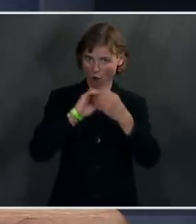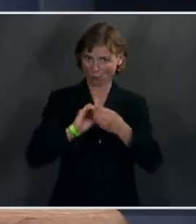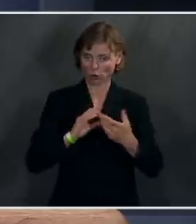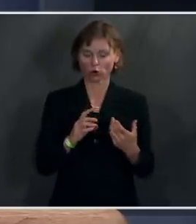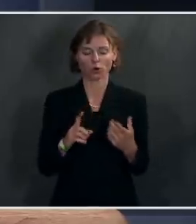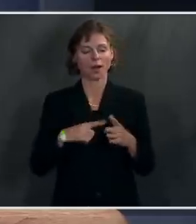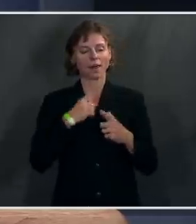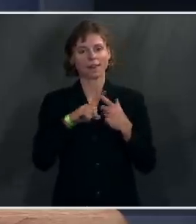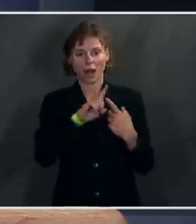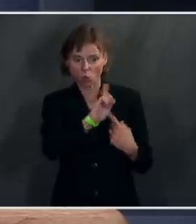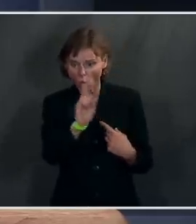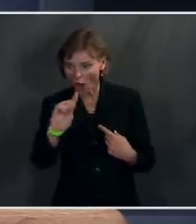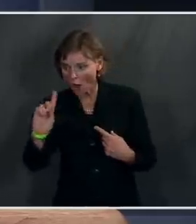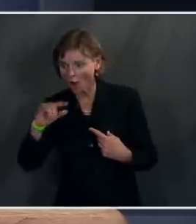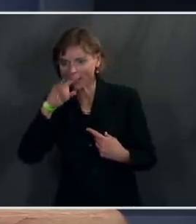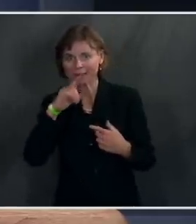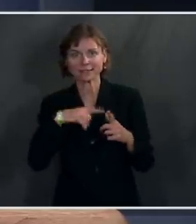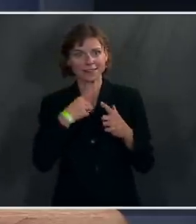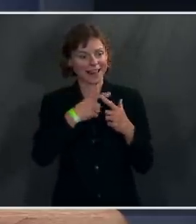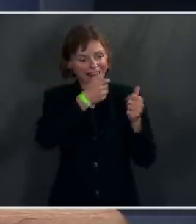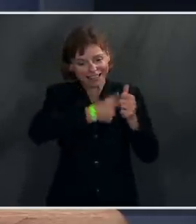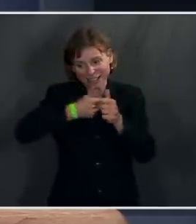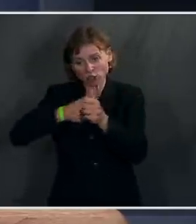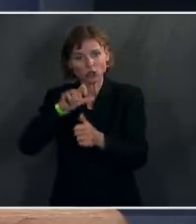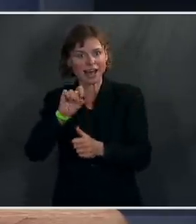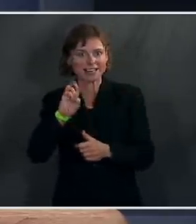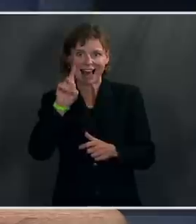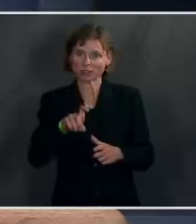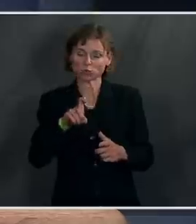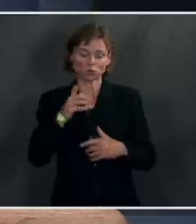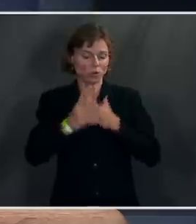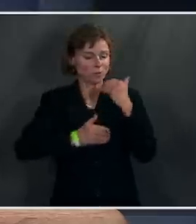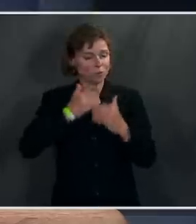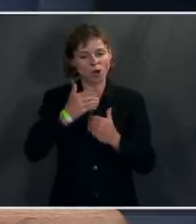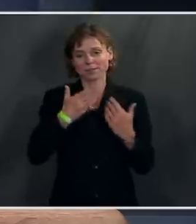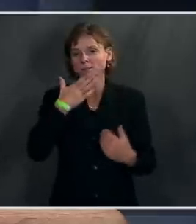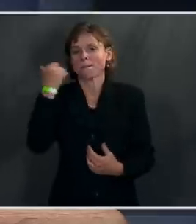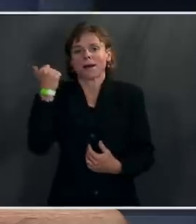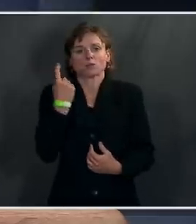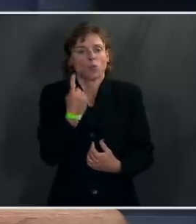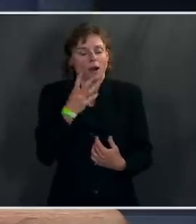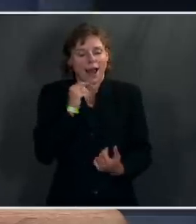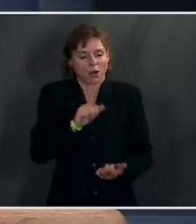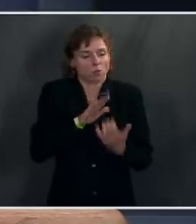by case what the best process and approaches for reuniting them with their family members.